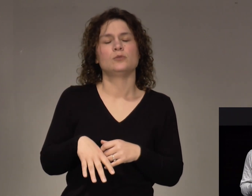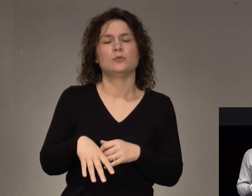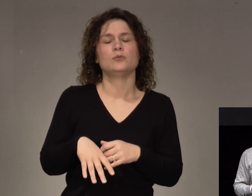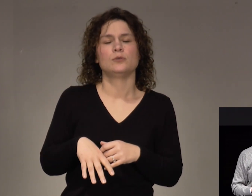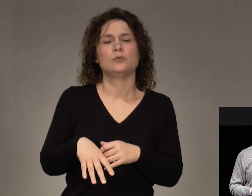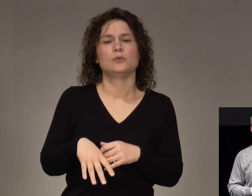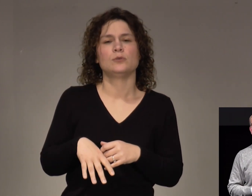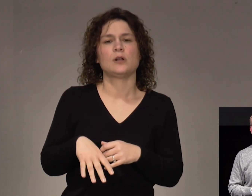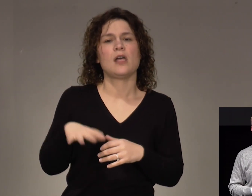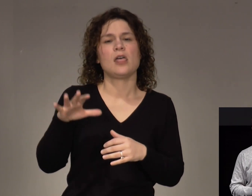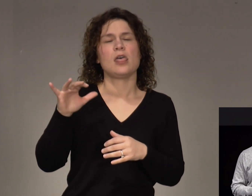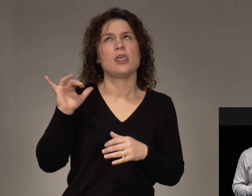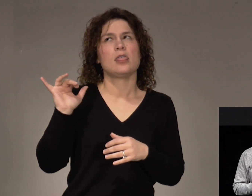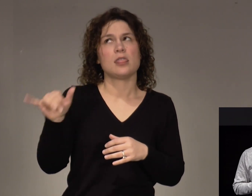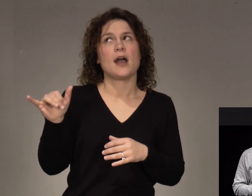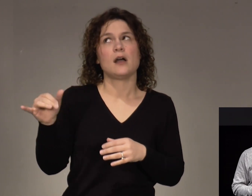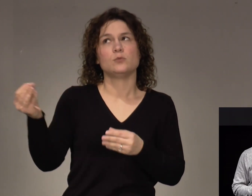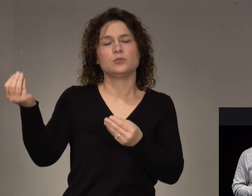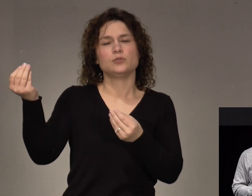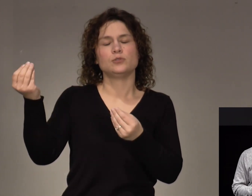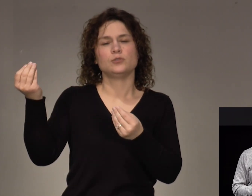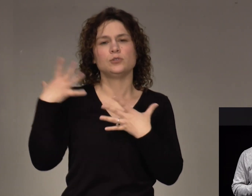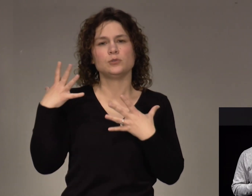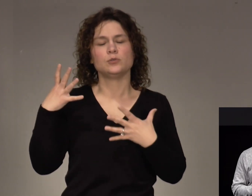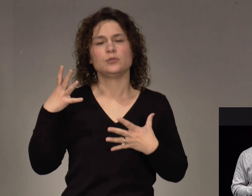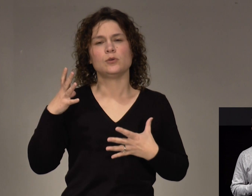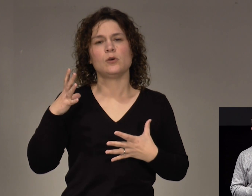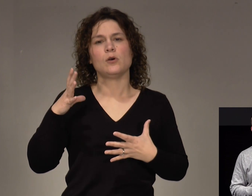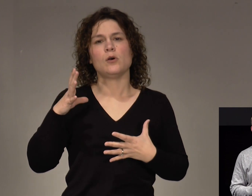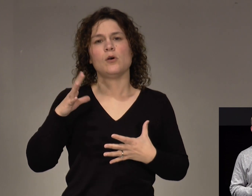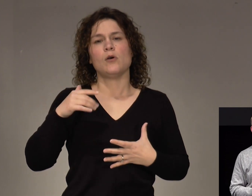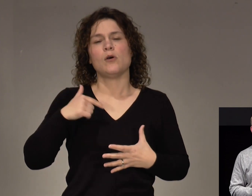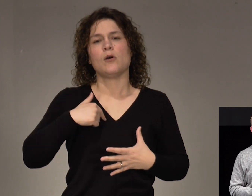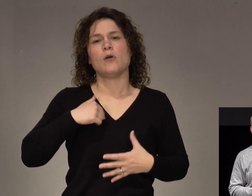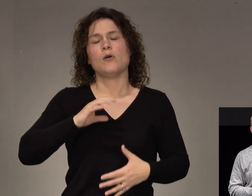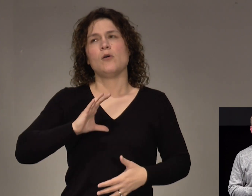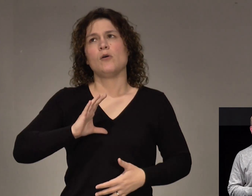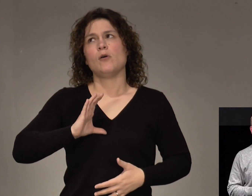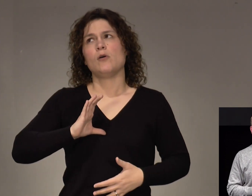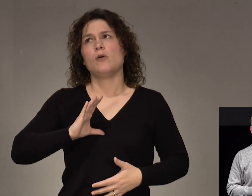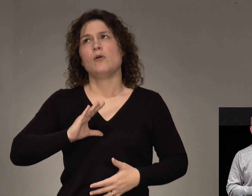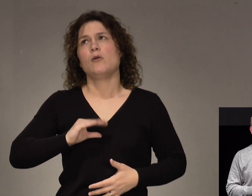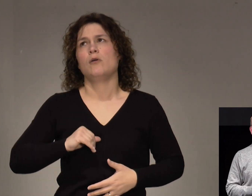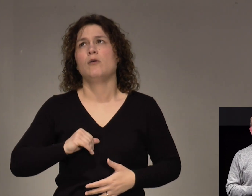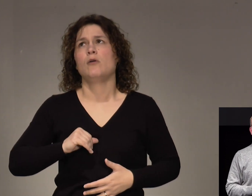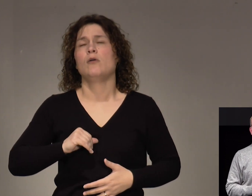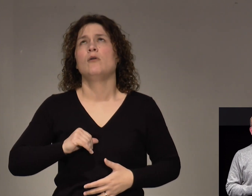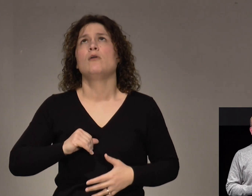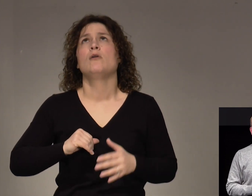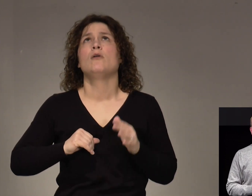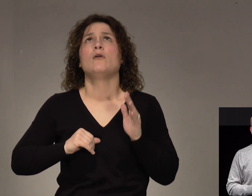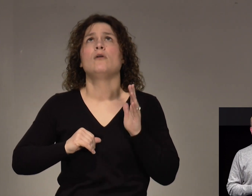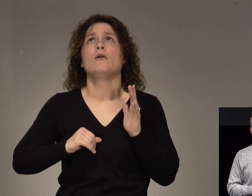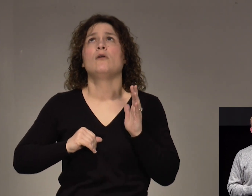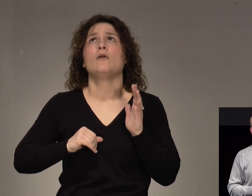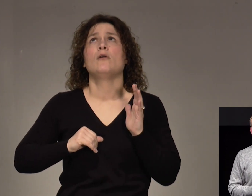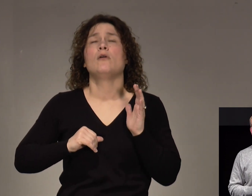was news that put a brick in the bottom of my stomach. And after I got off the